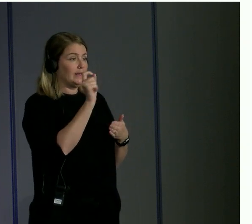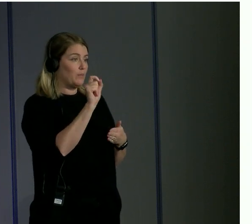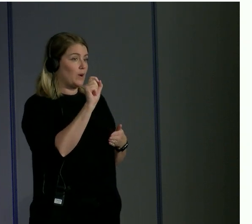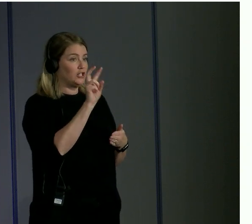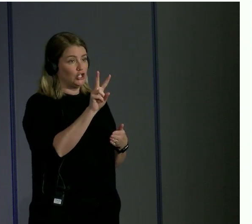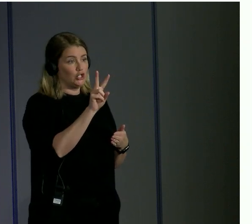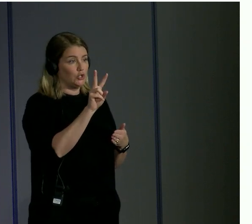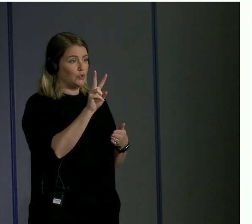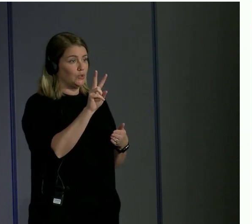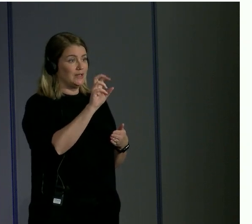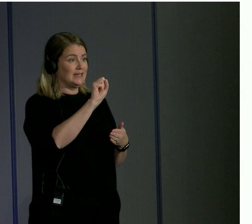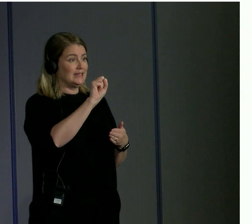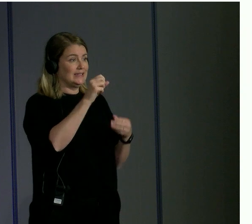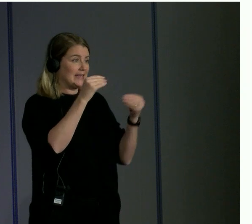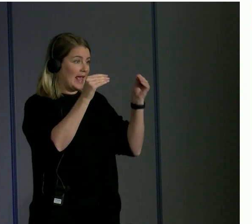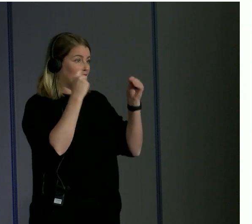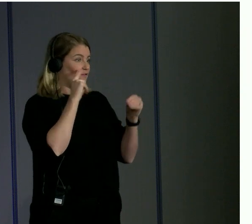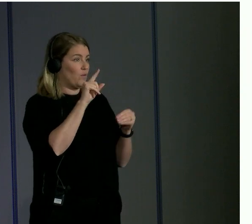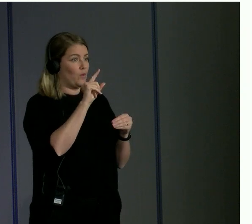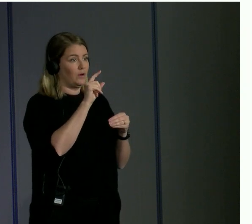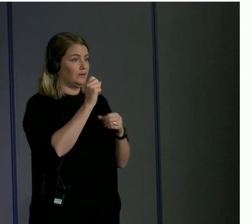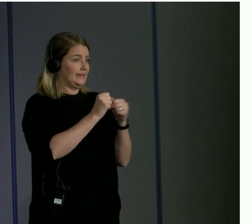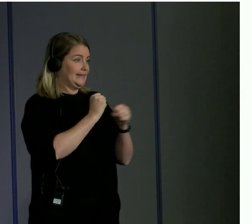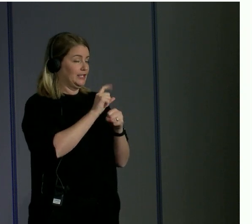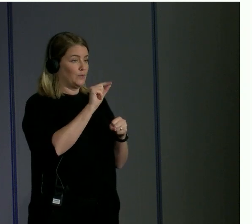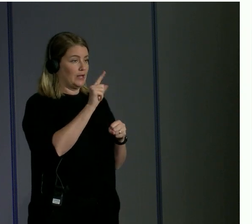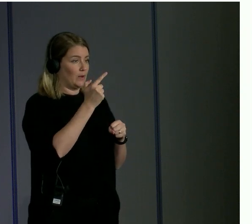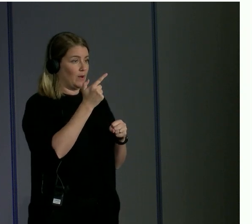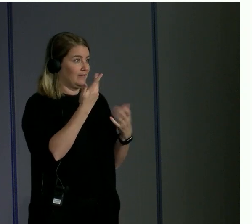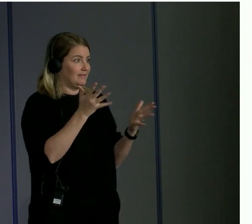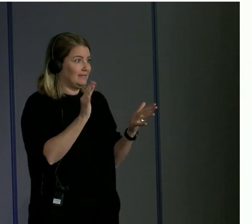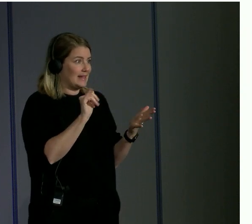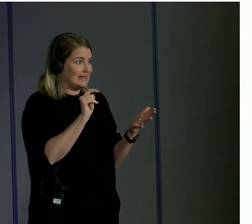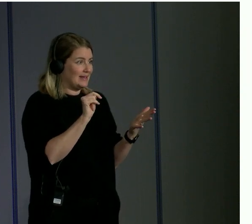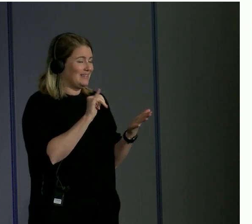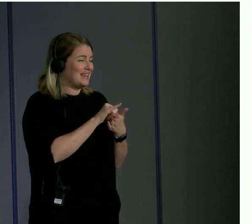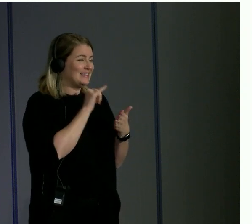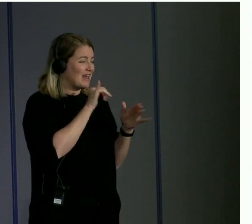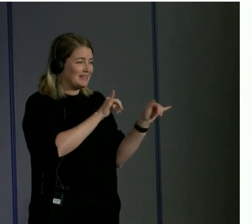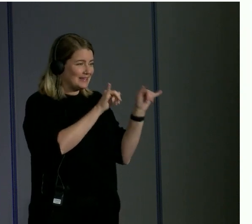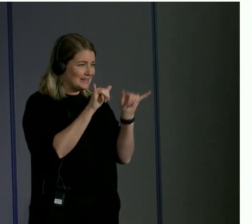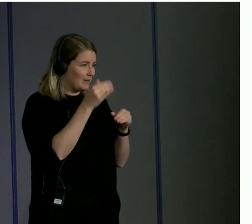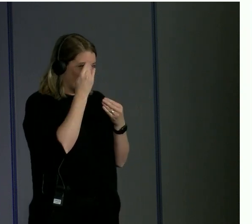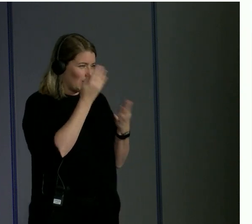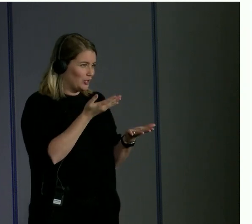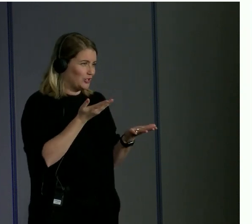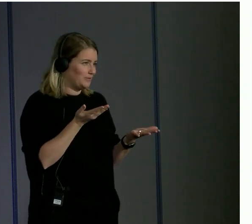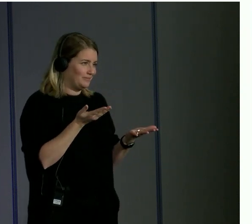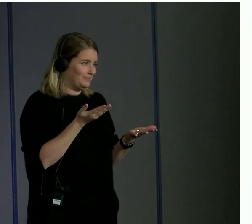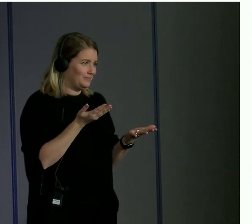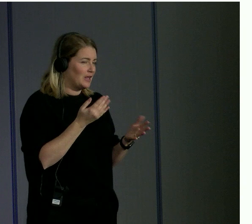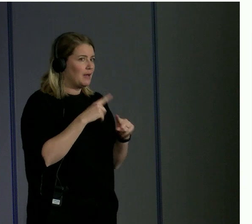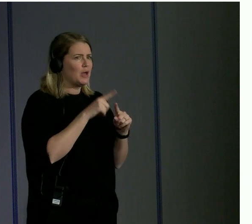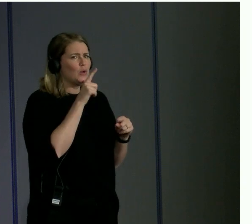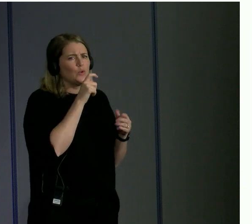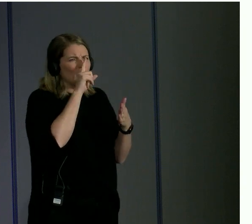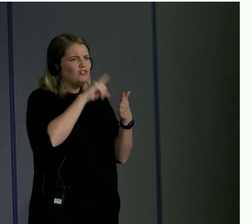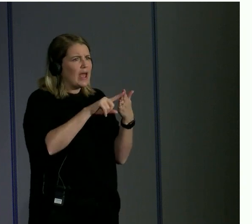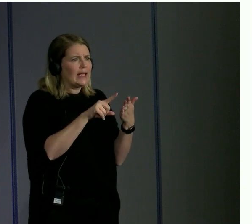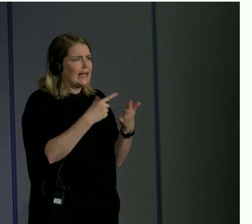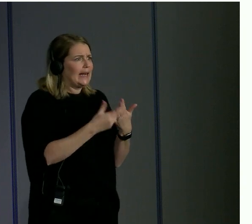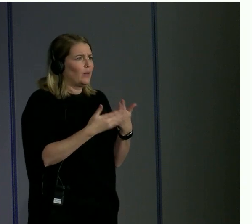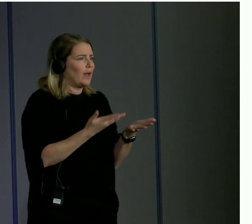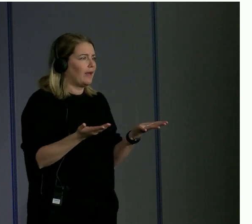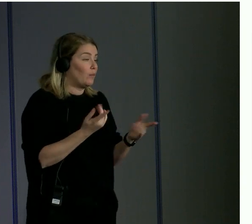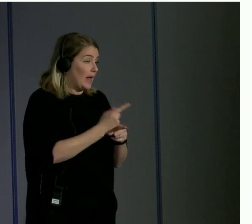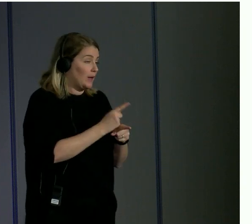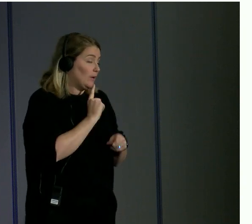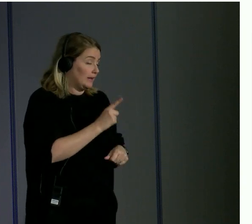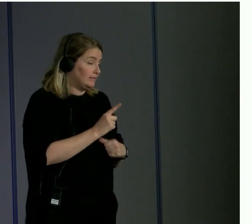sales for 2021. That's not the same. But who is checking anyway, right? I mean, really, right?